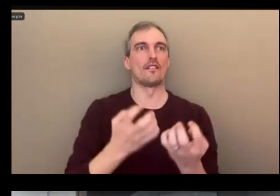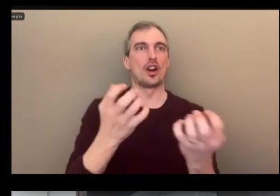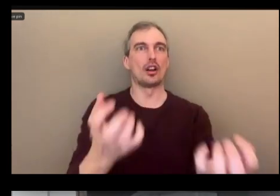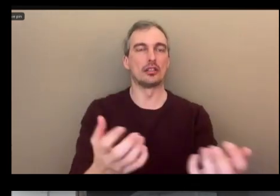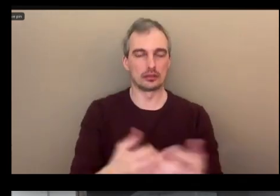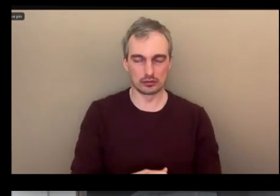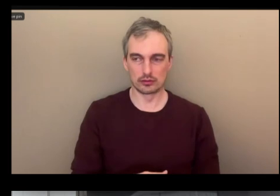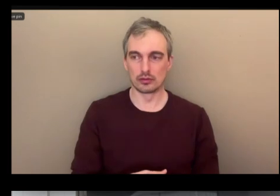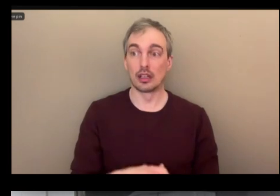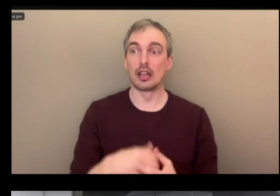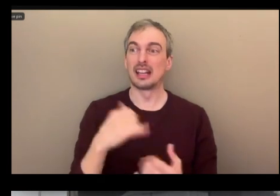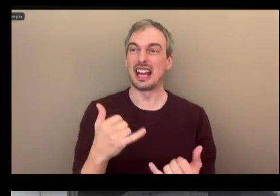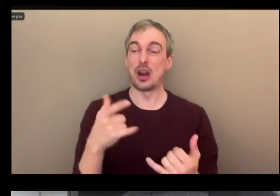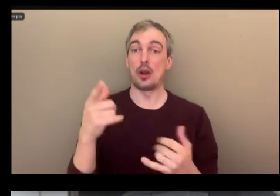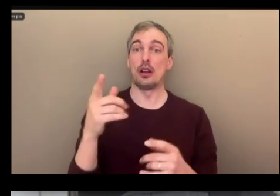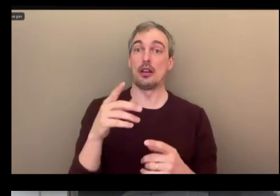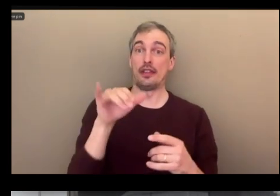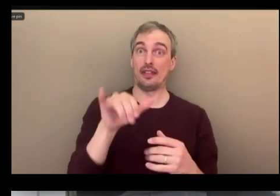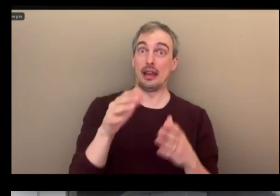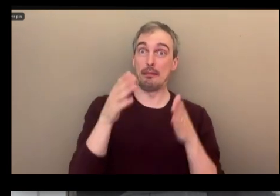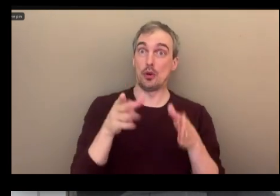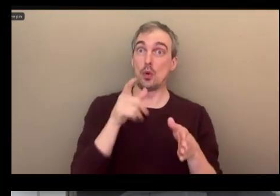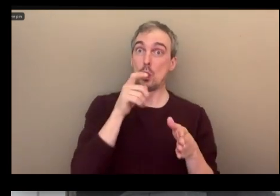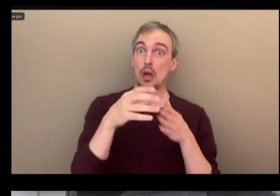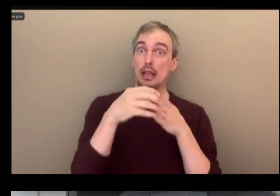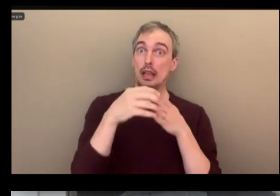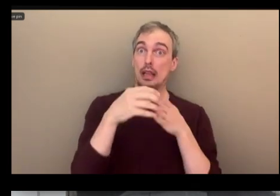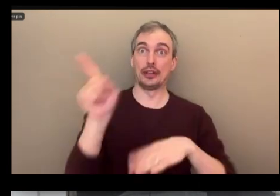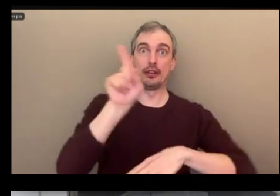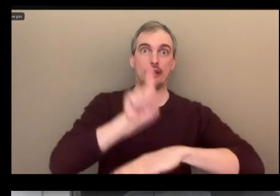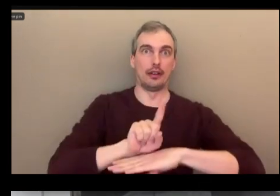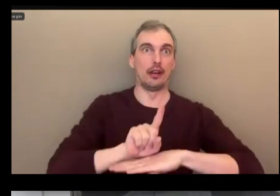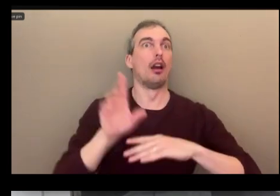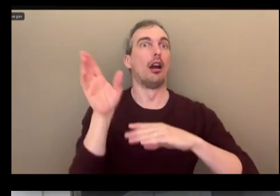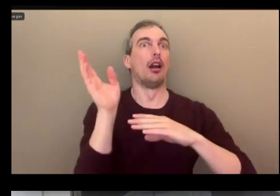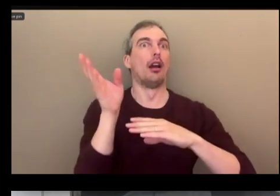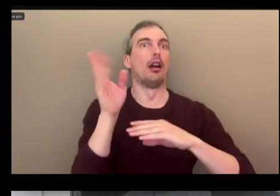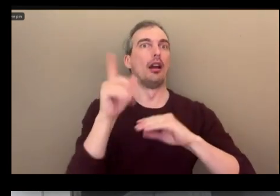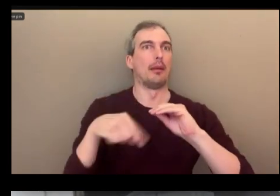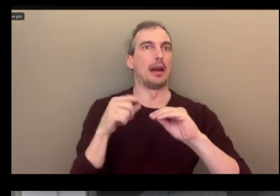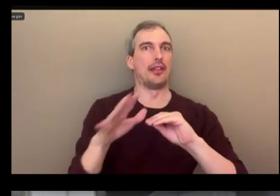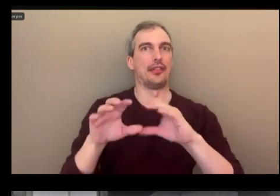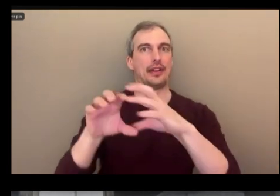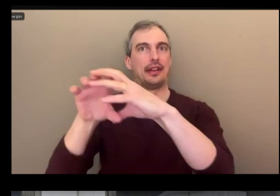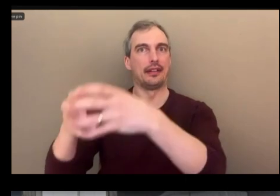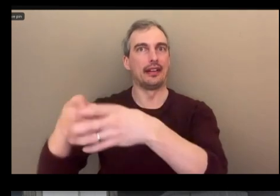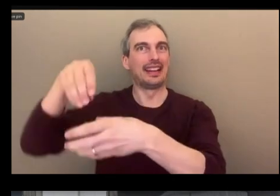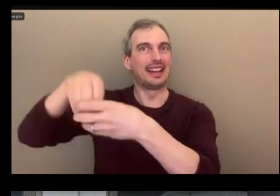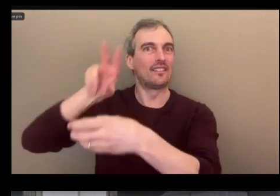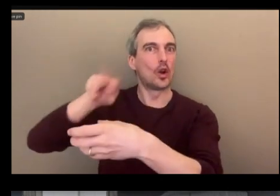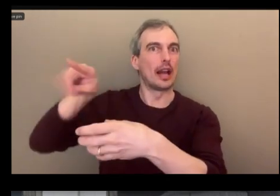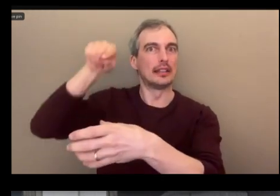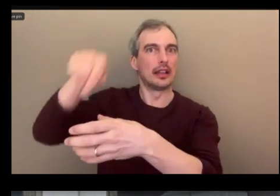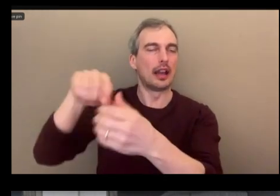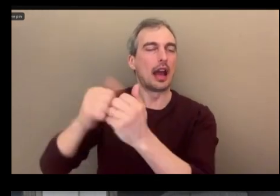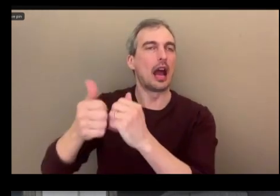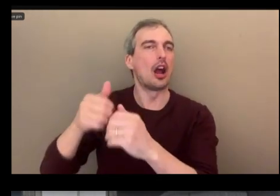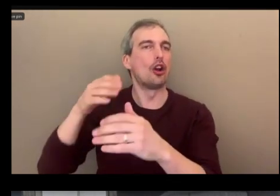they hear how their leader and their work -- they might not even realize how their work benefits our customers and employees with disabilities.